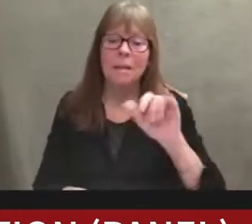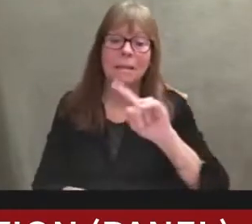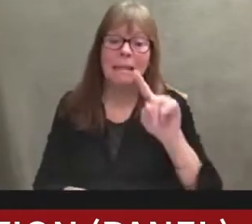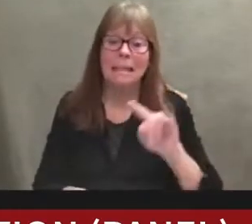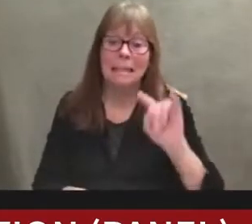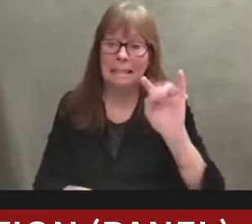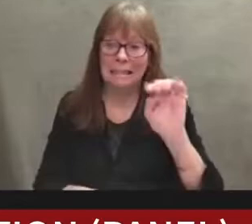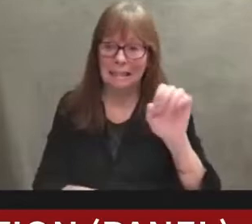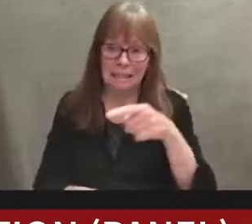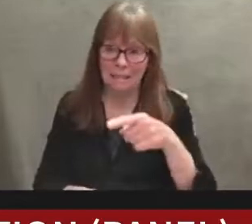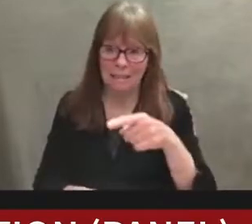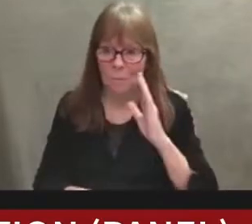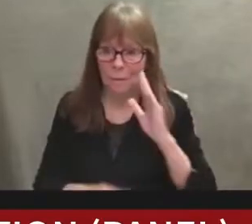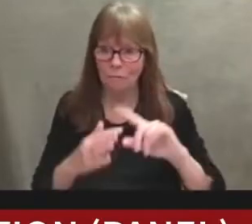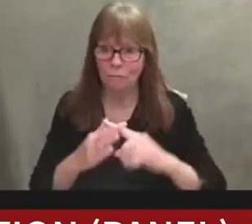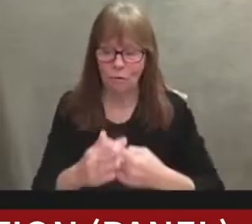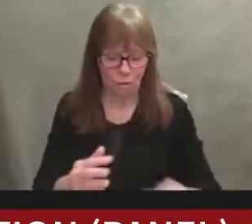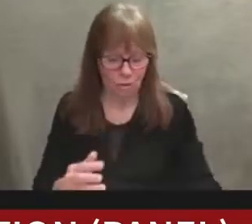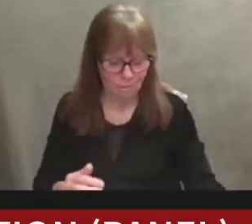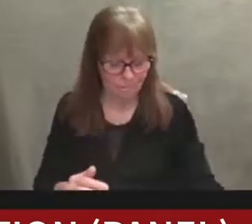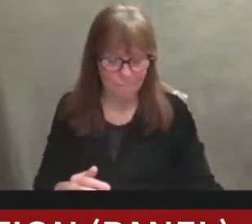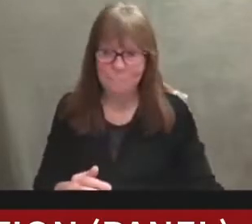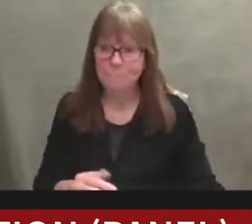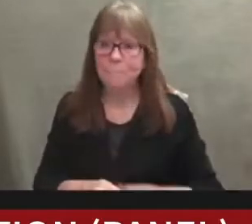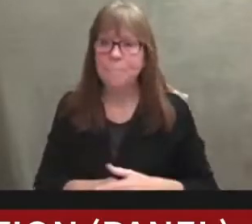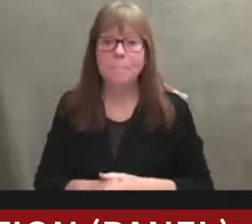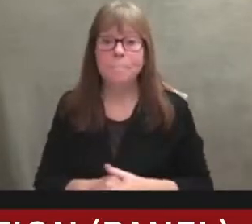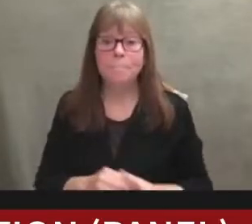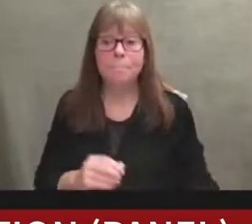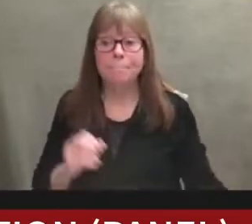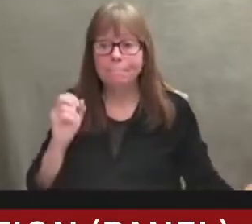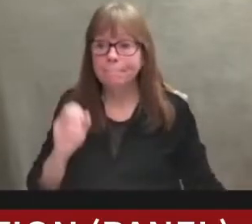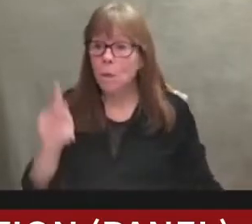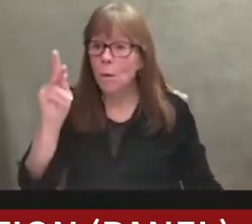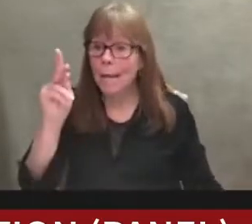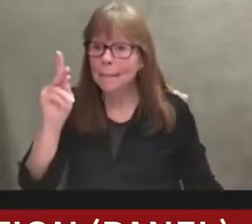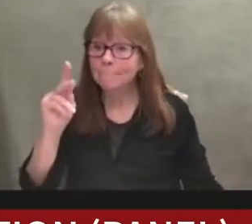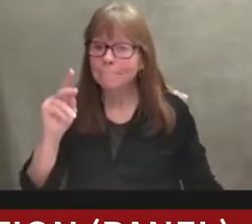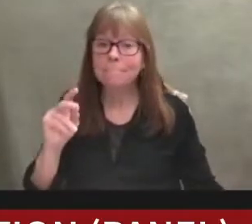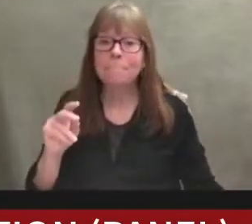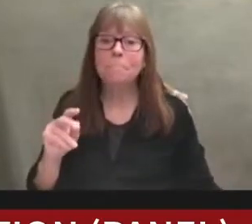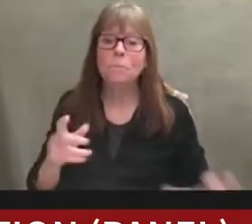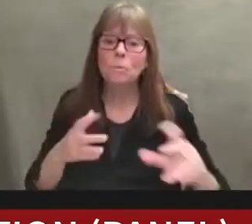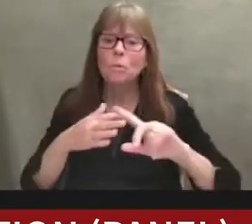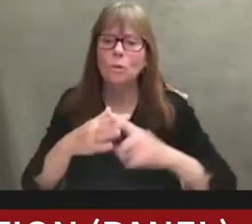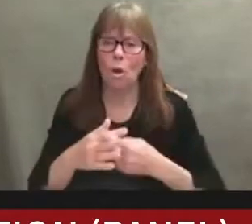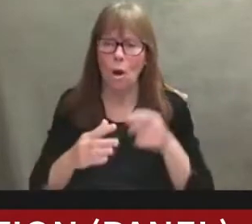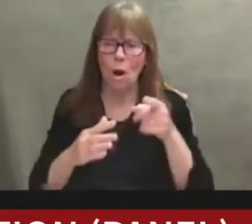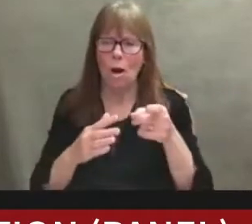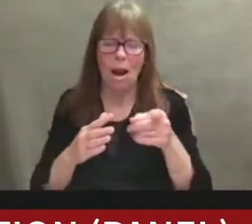Lizzie ZUDOCK: Okay. So just to start off, these are our closing remarks.